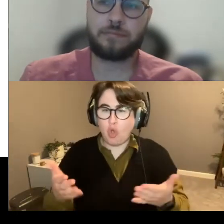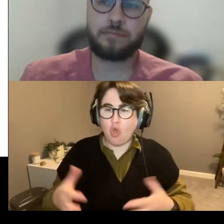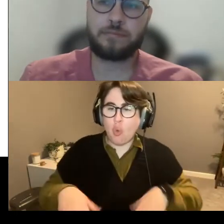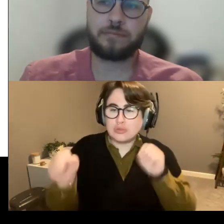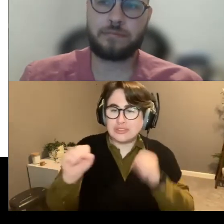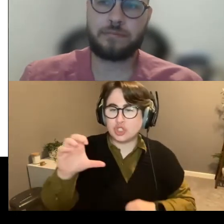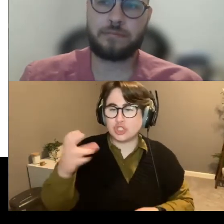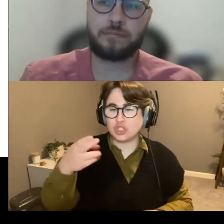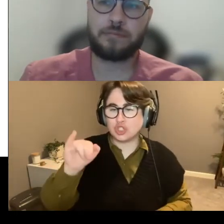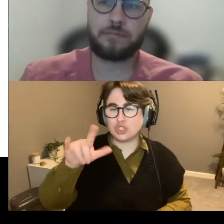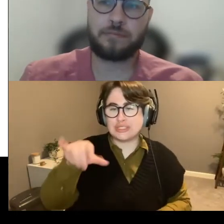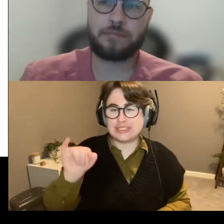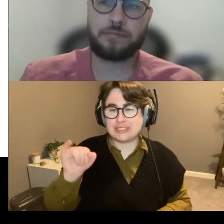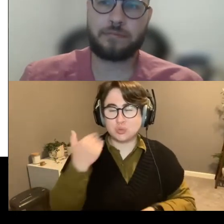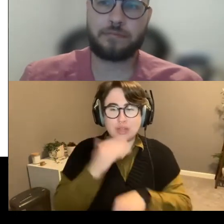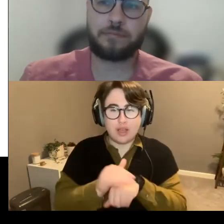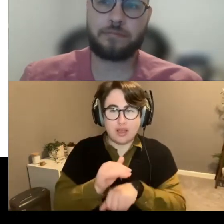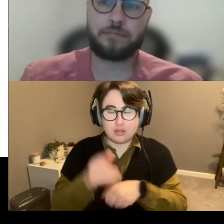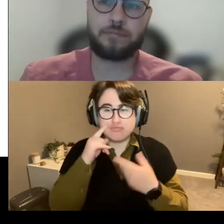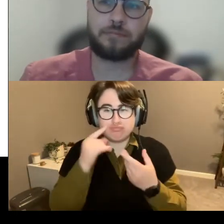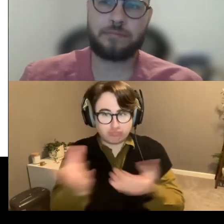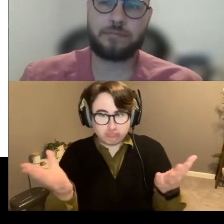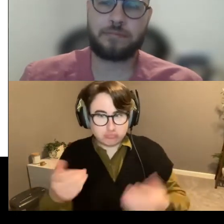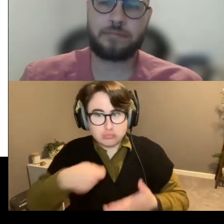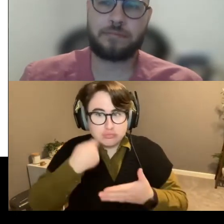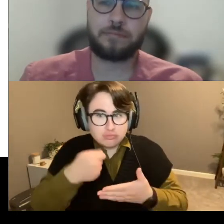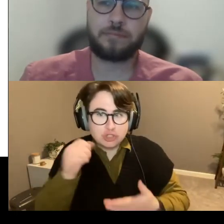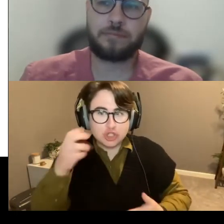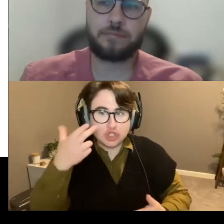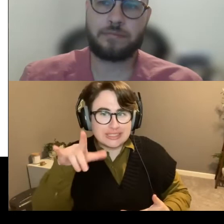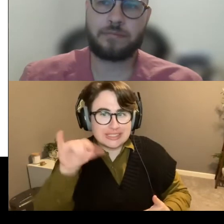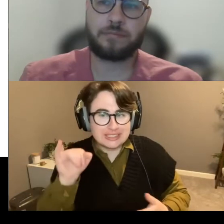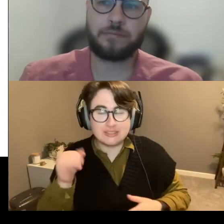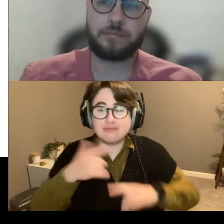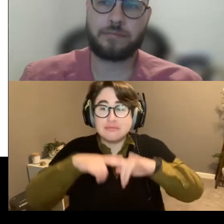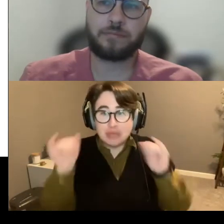and we're also gonna talk about what your security footprint